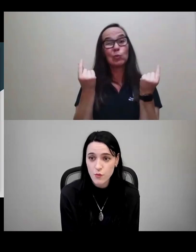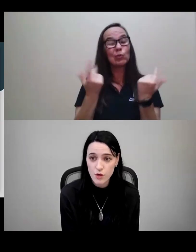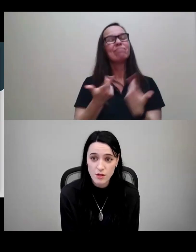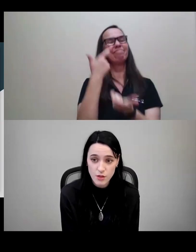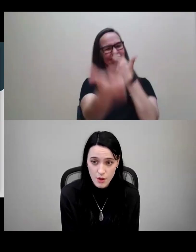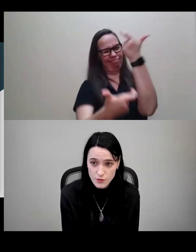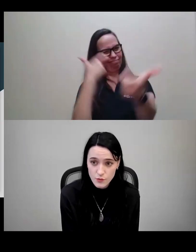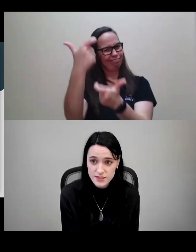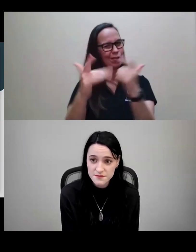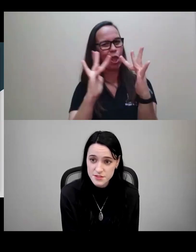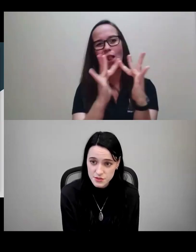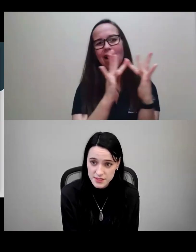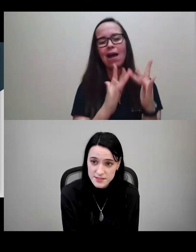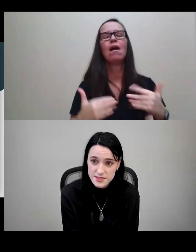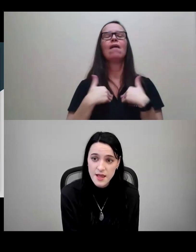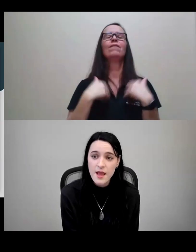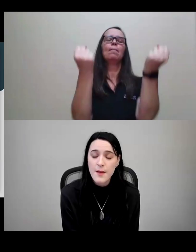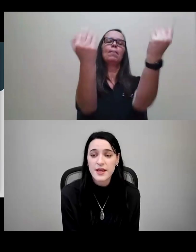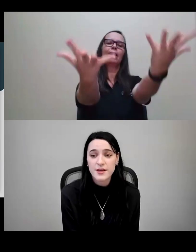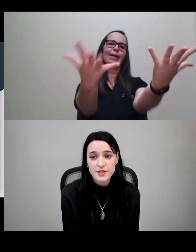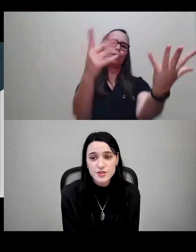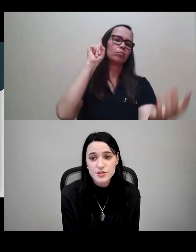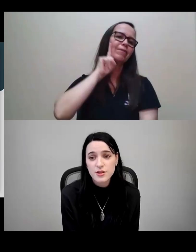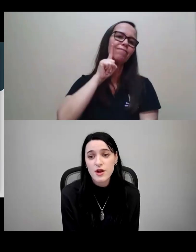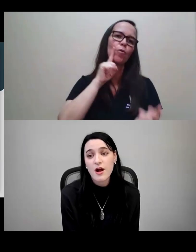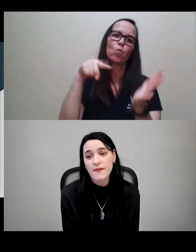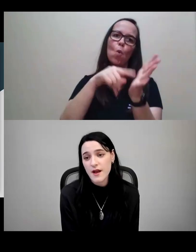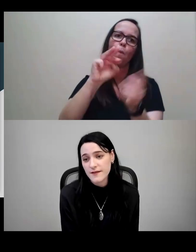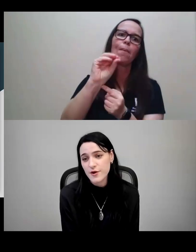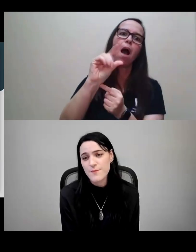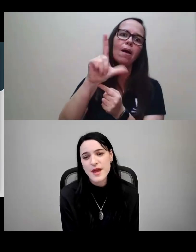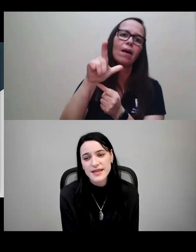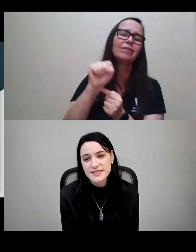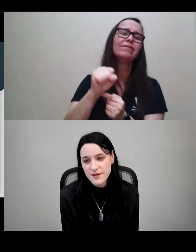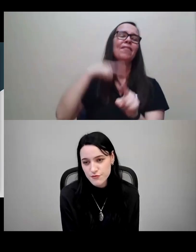in general work alone with deaf students, but I encourage you to look online. There are many